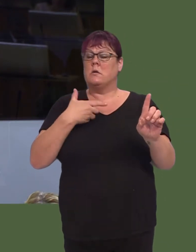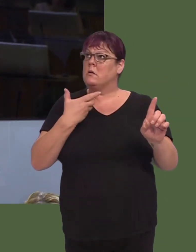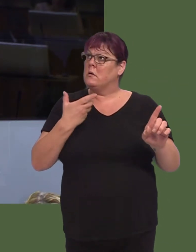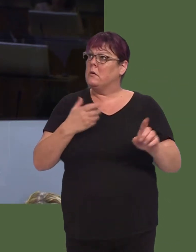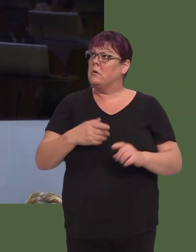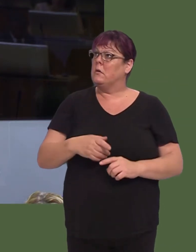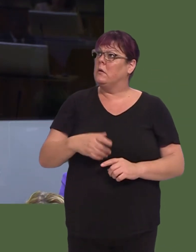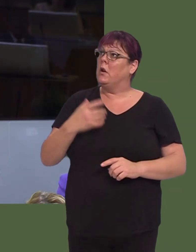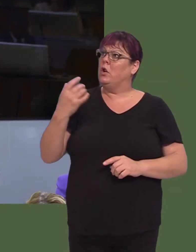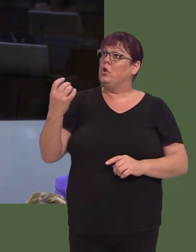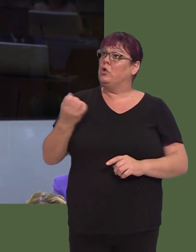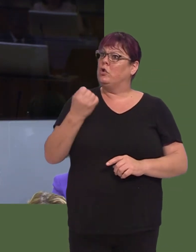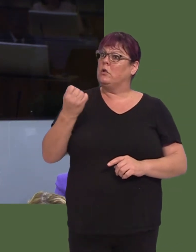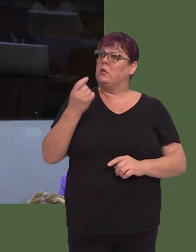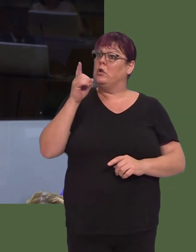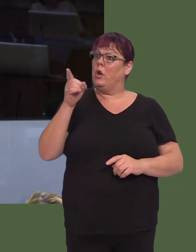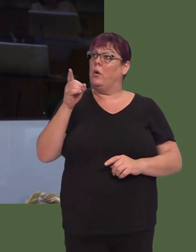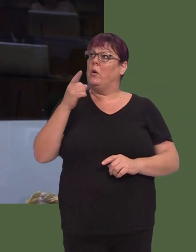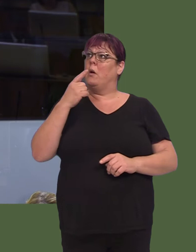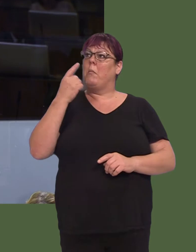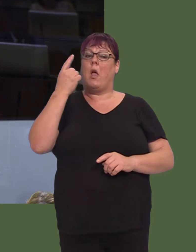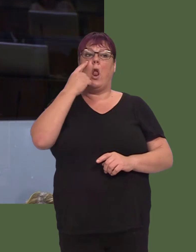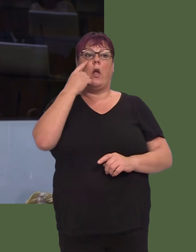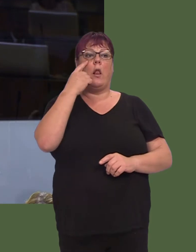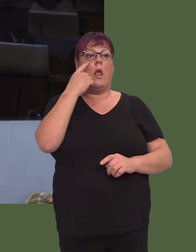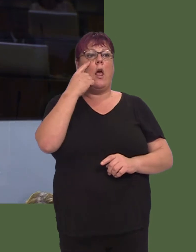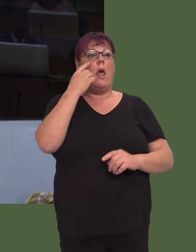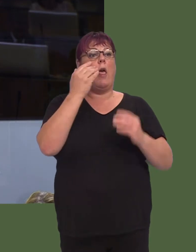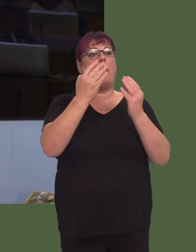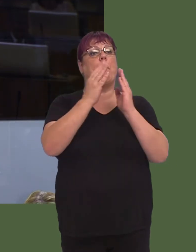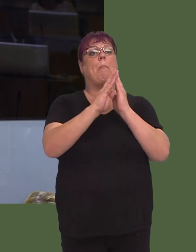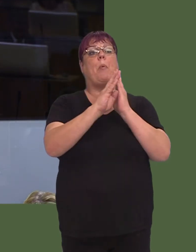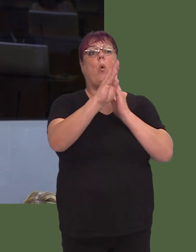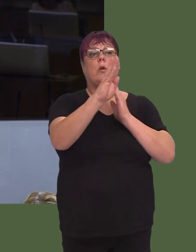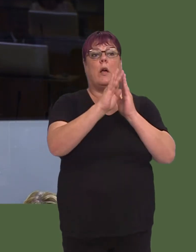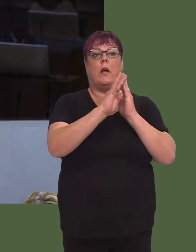And shouldn't it instead apply its technical work for de-dramatising that proposed border